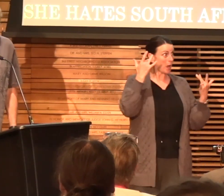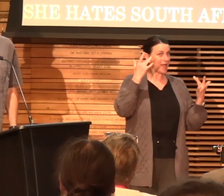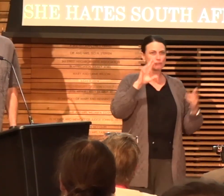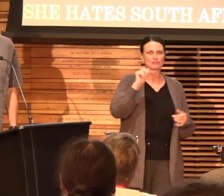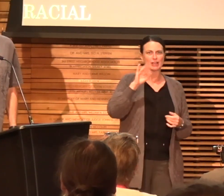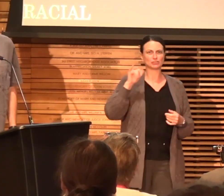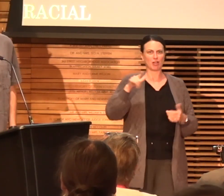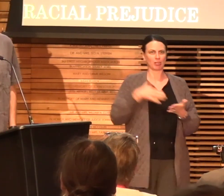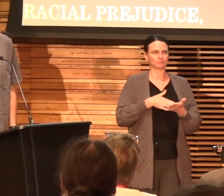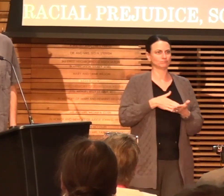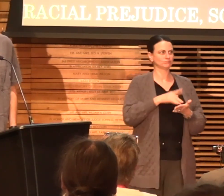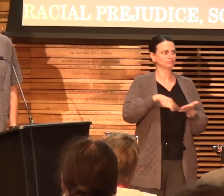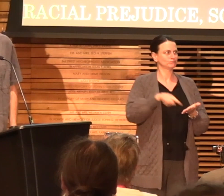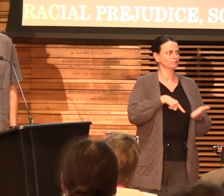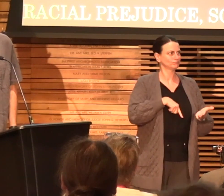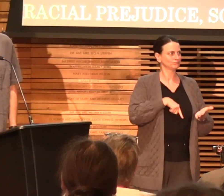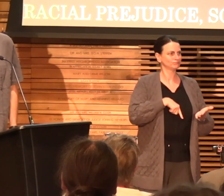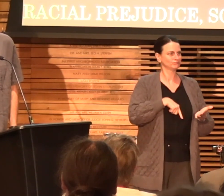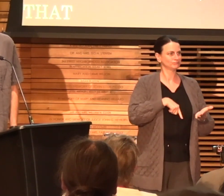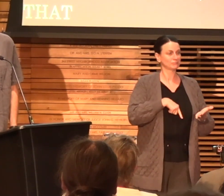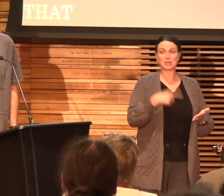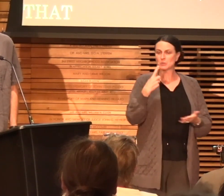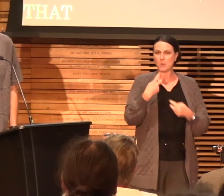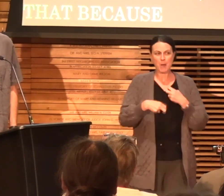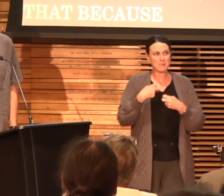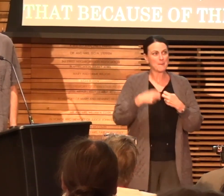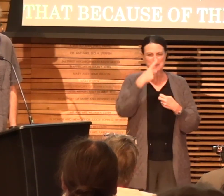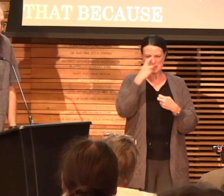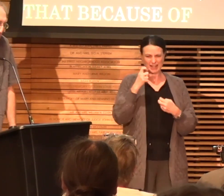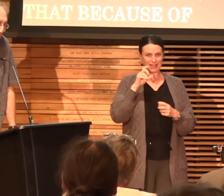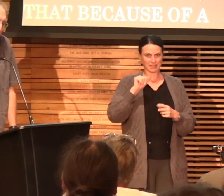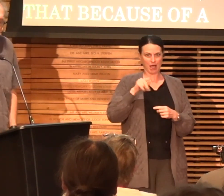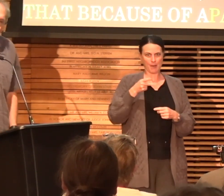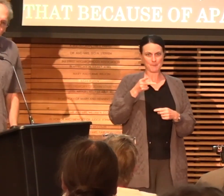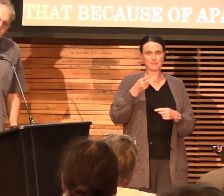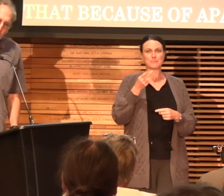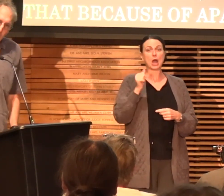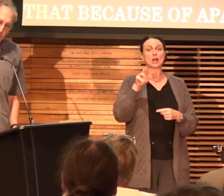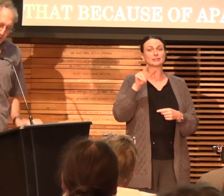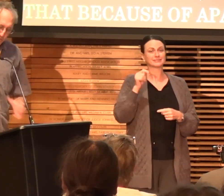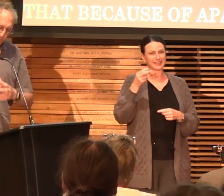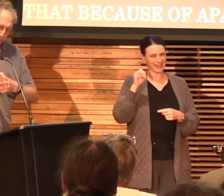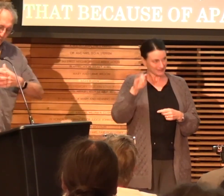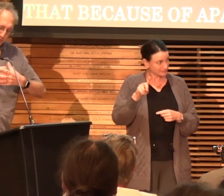So one of the problems is that because of apartheid, she's been forced to,